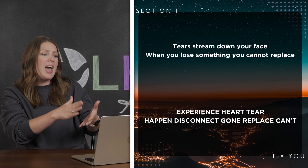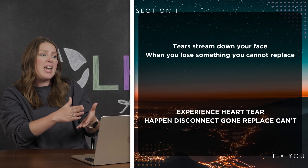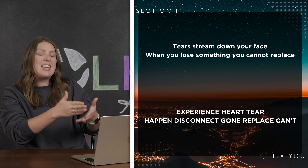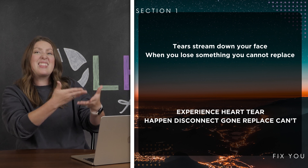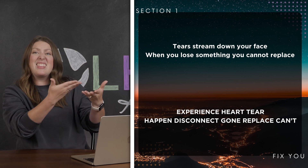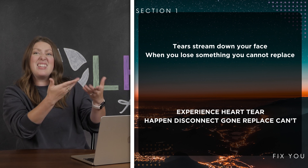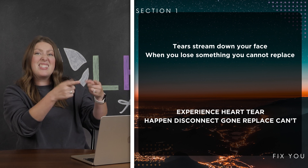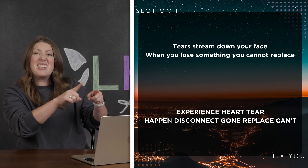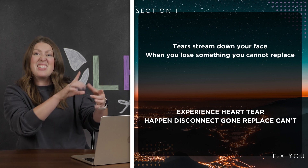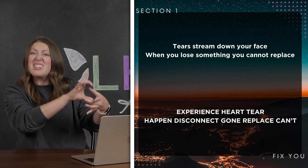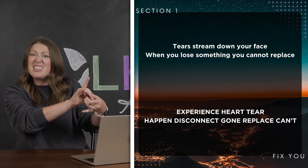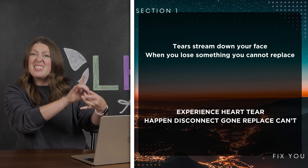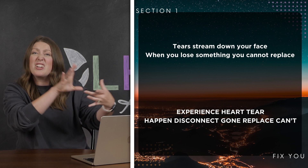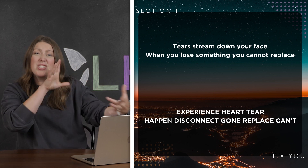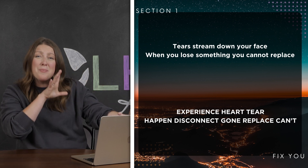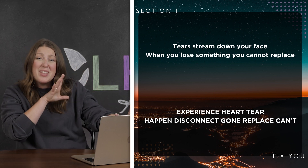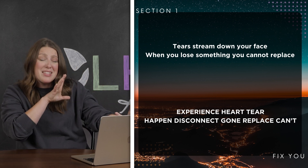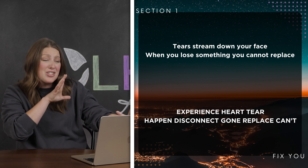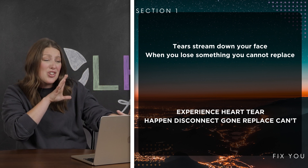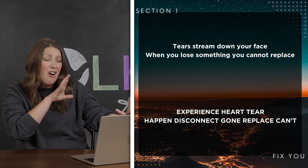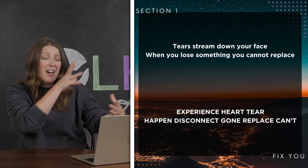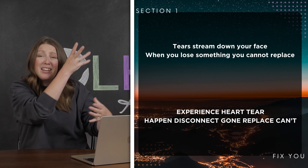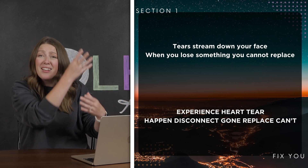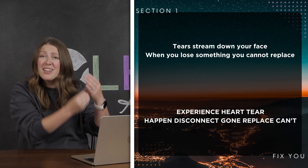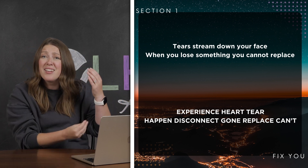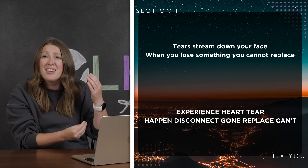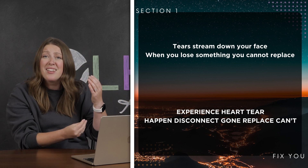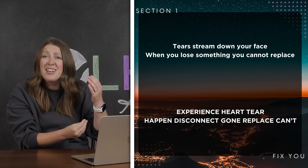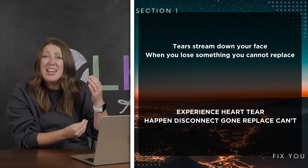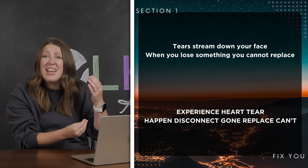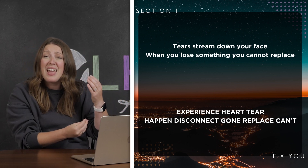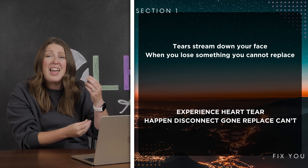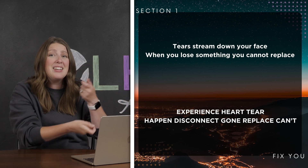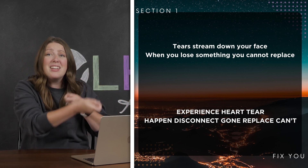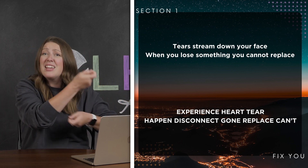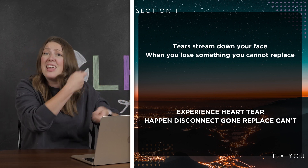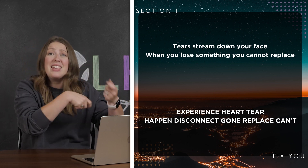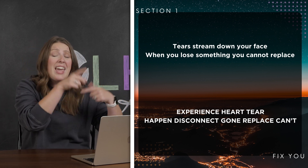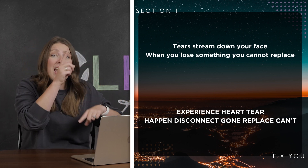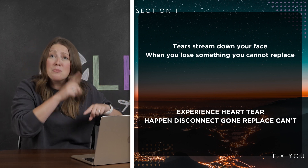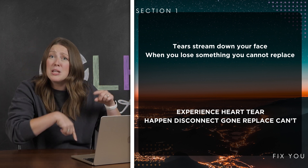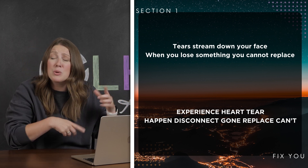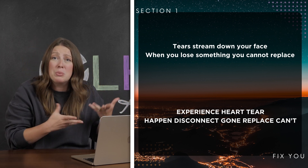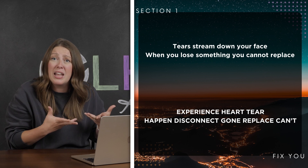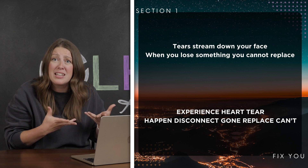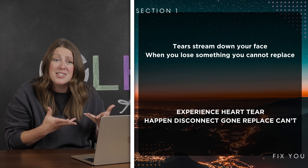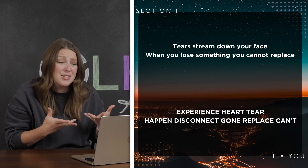Hey this there's something that's gone and it can't be replaced.